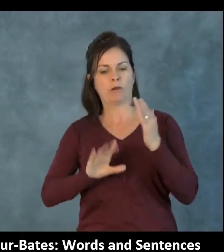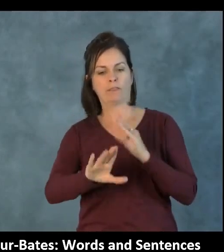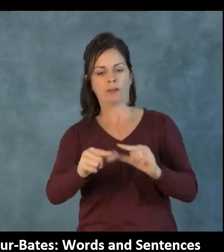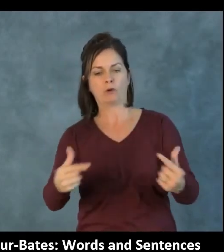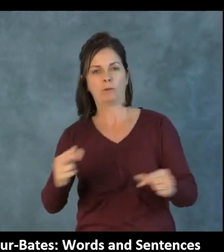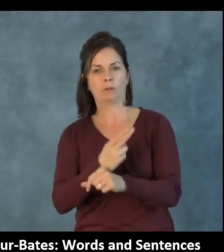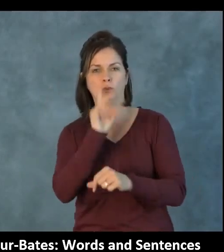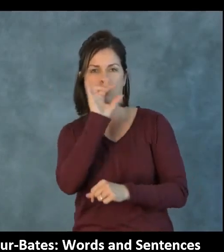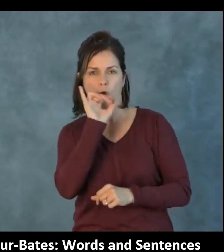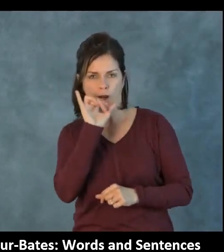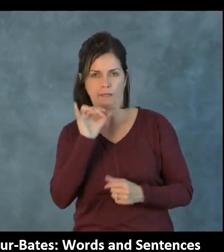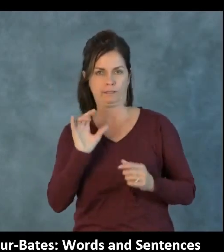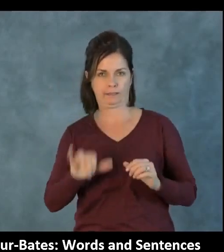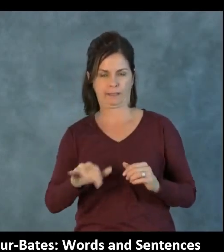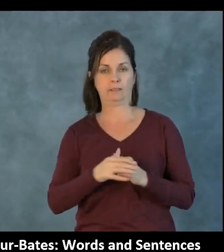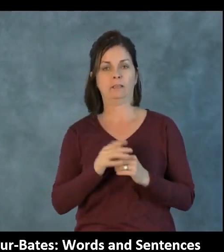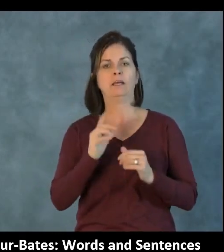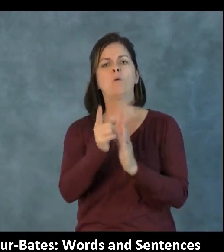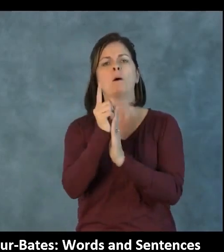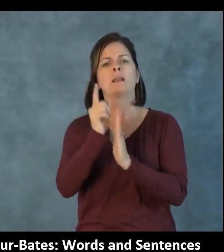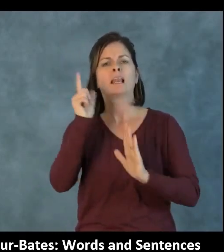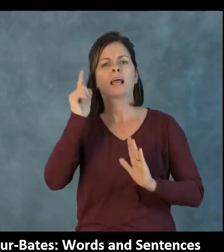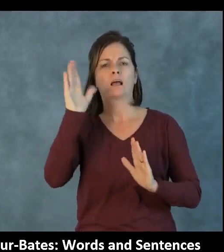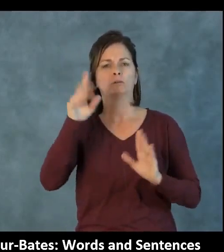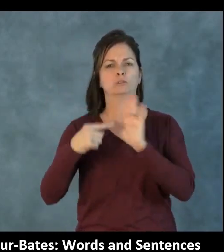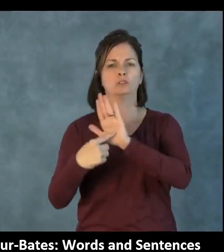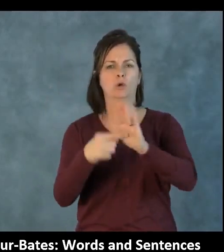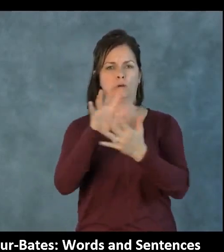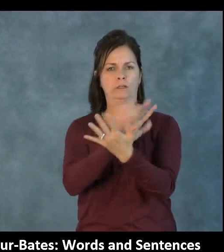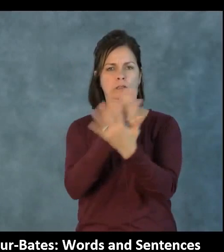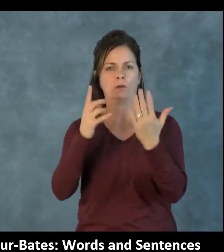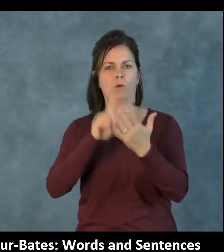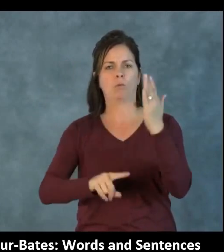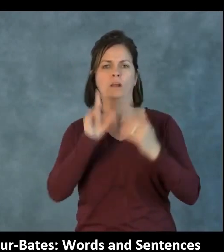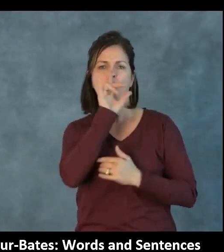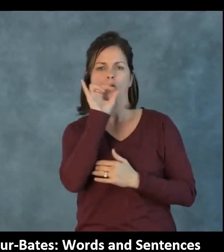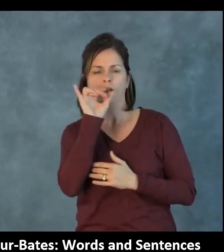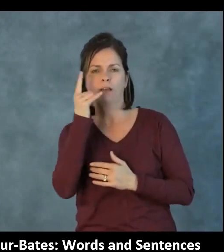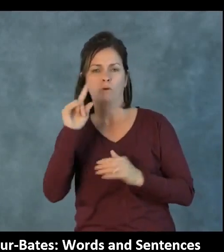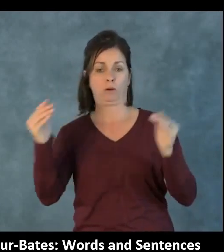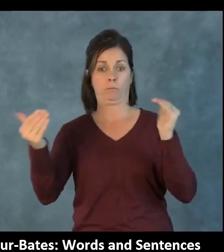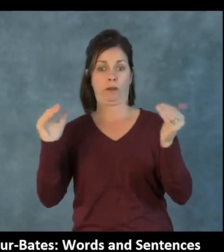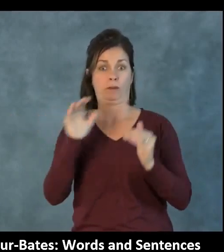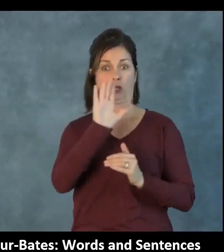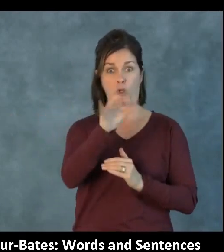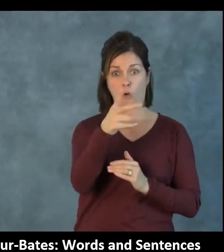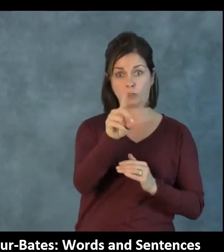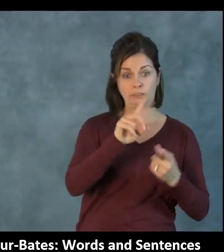In a minute I'll show you a table, that we can look at to compare your child's results